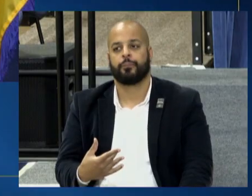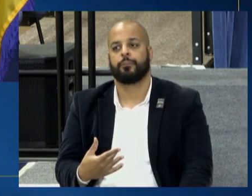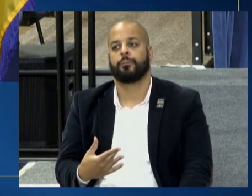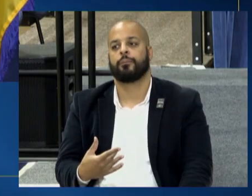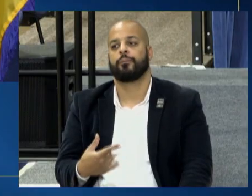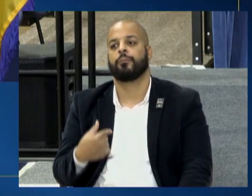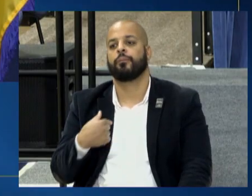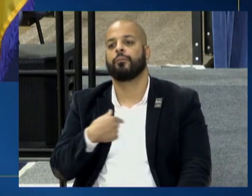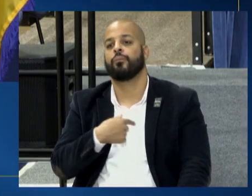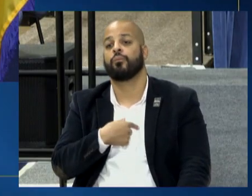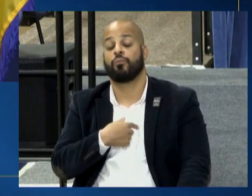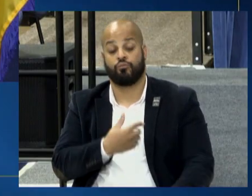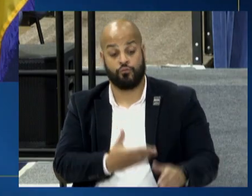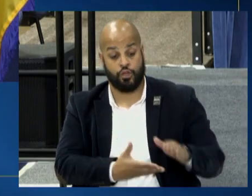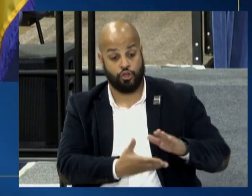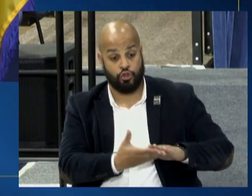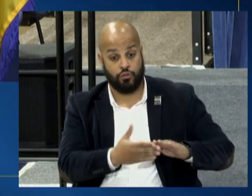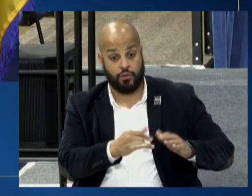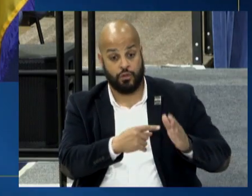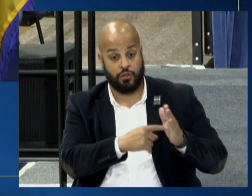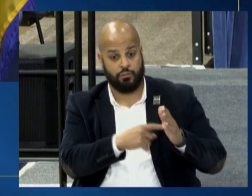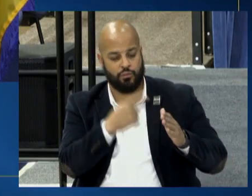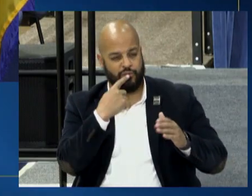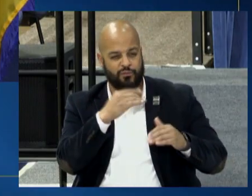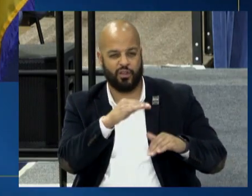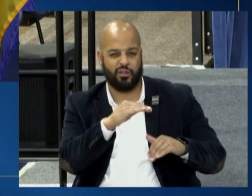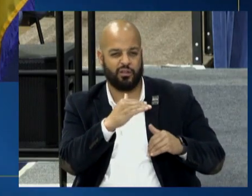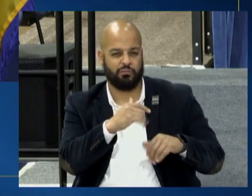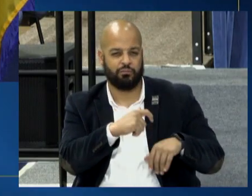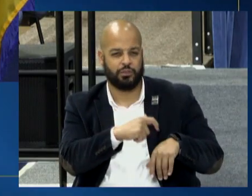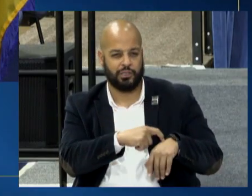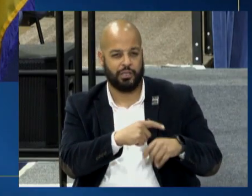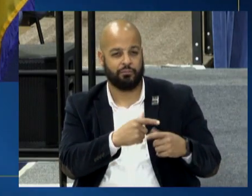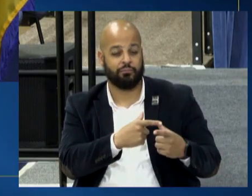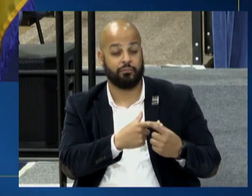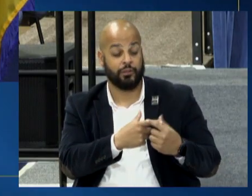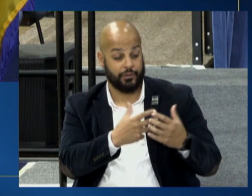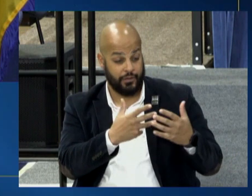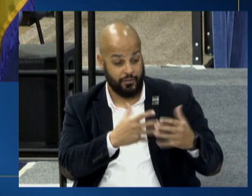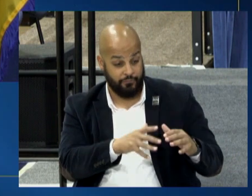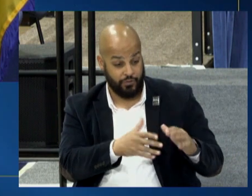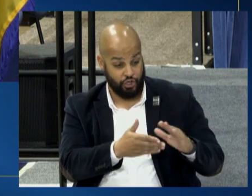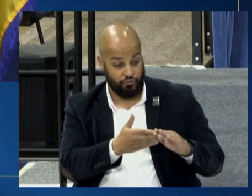run these models for a limited period of time, and then we evaluate whether or not they worked.